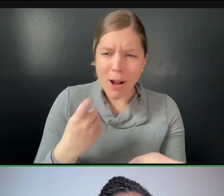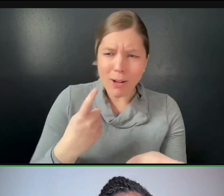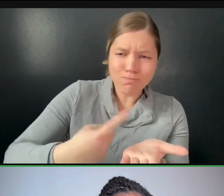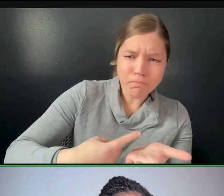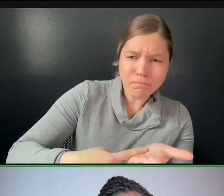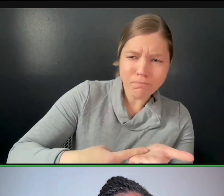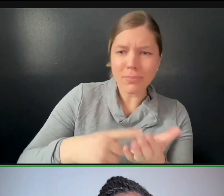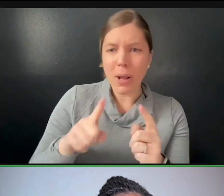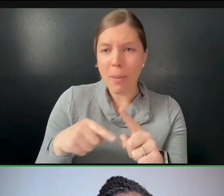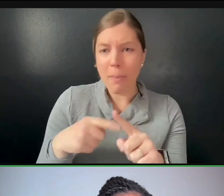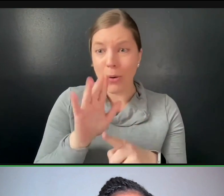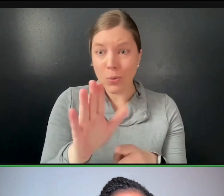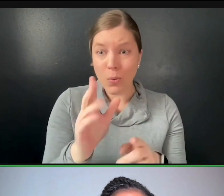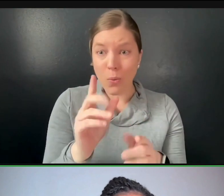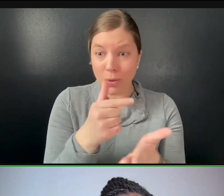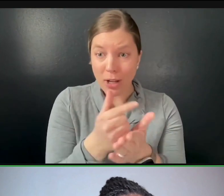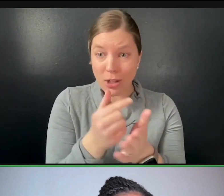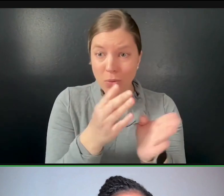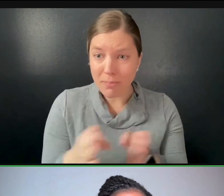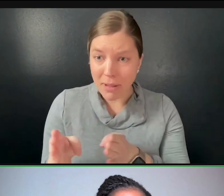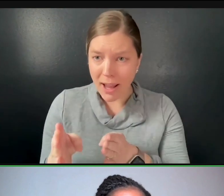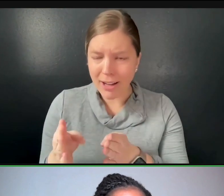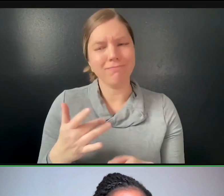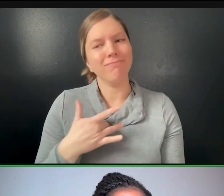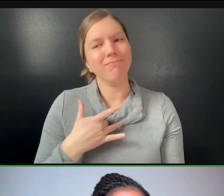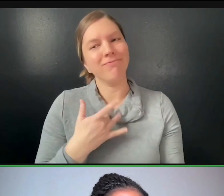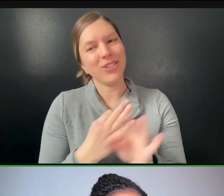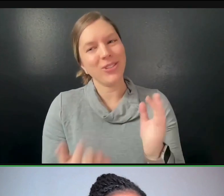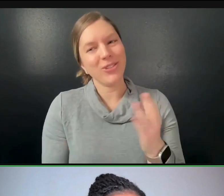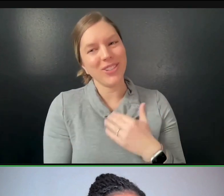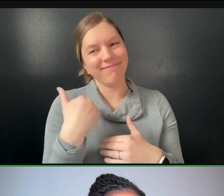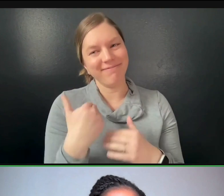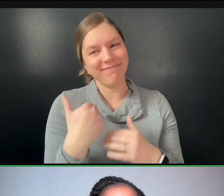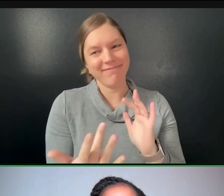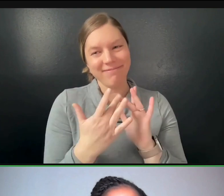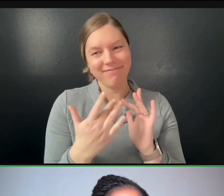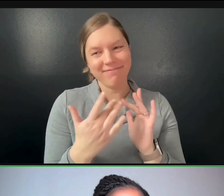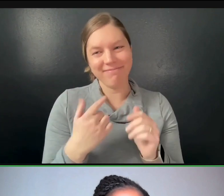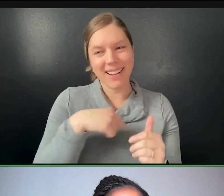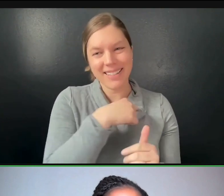on our website and contact us directly. If you'd like to have those additional discussions,